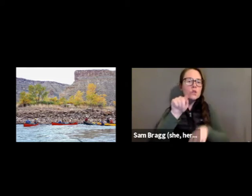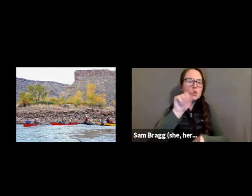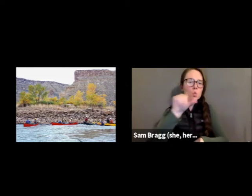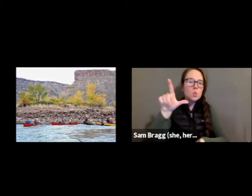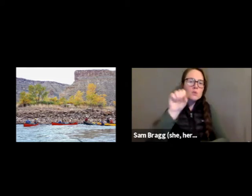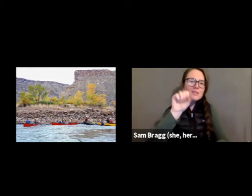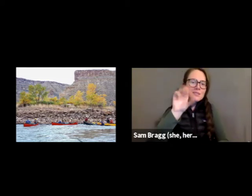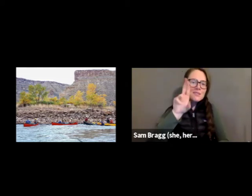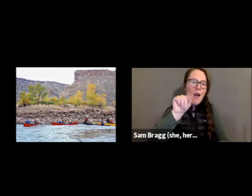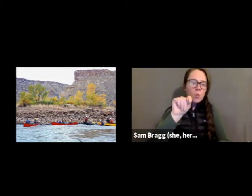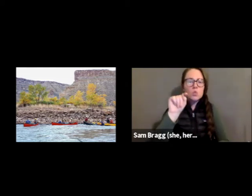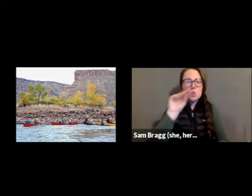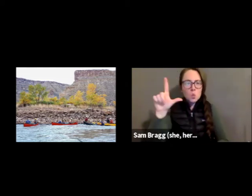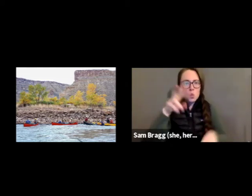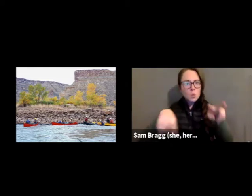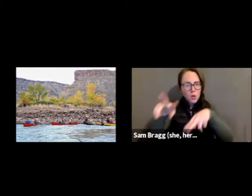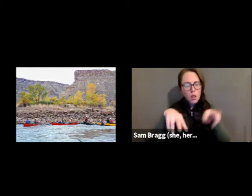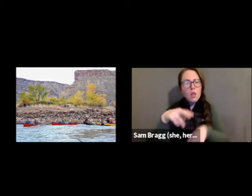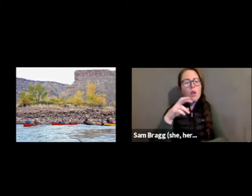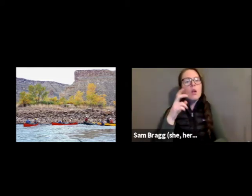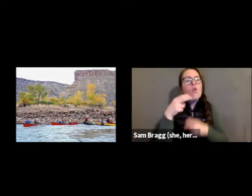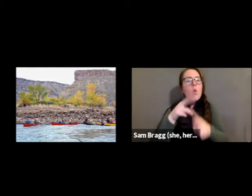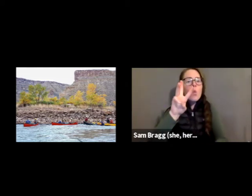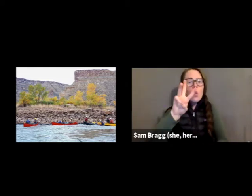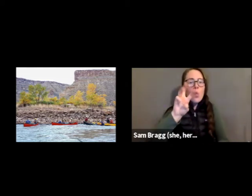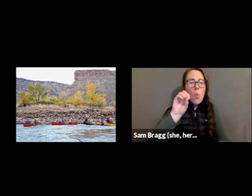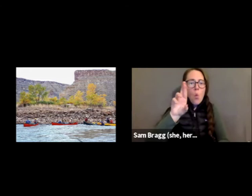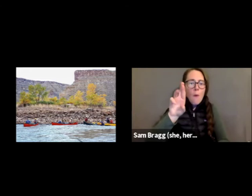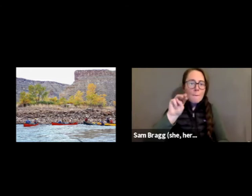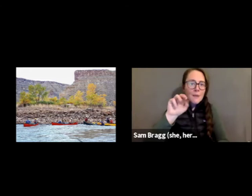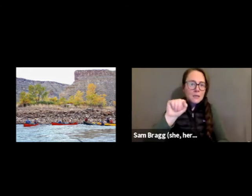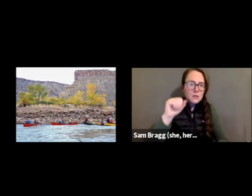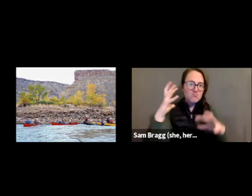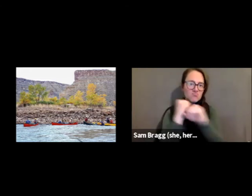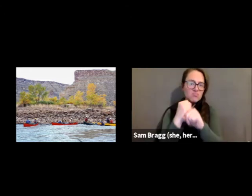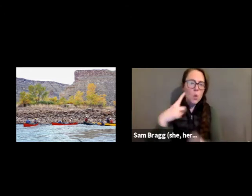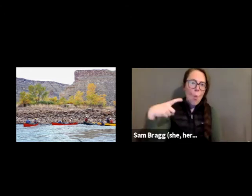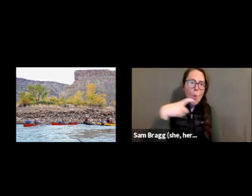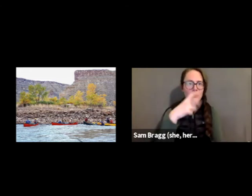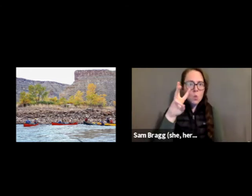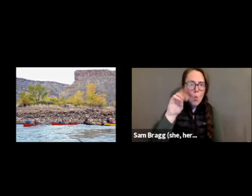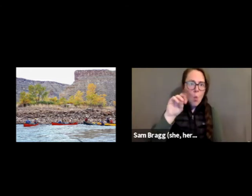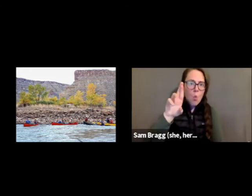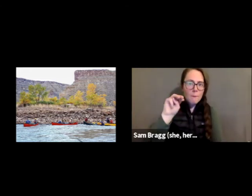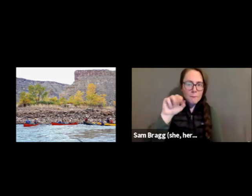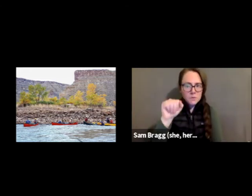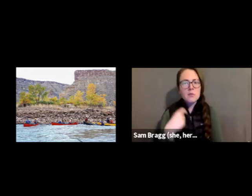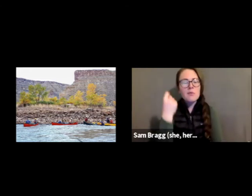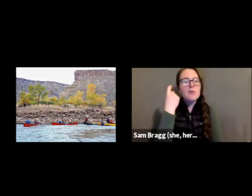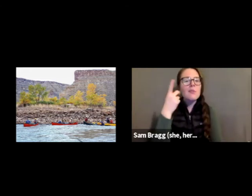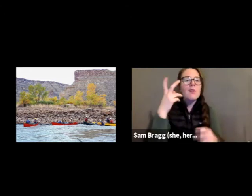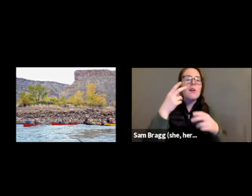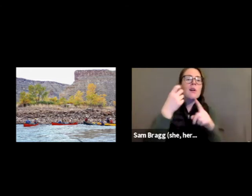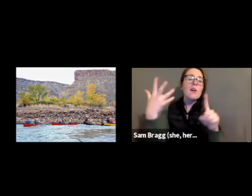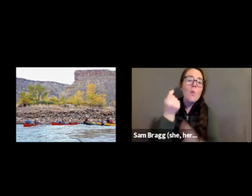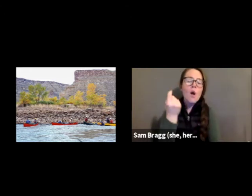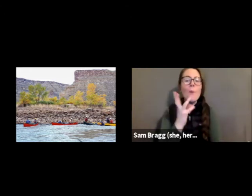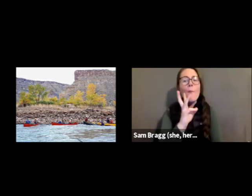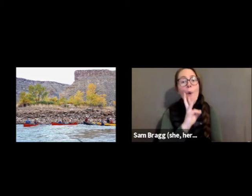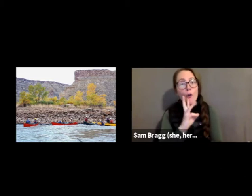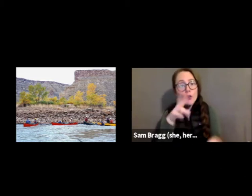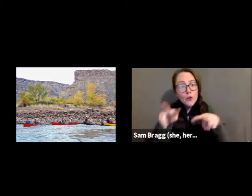use scouting which was just an individual looking over and we use this uh this acronym called worms